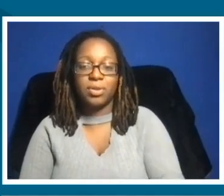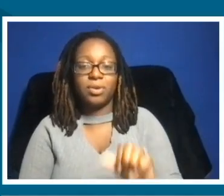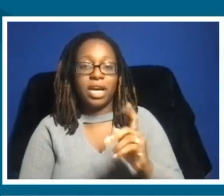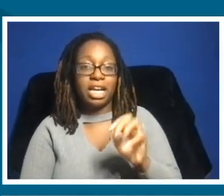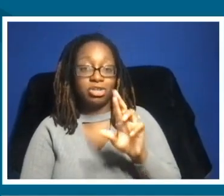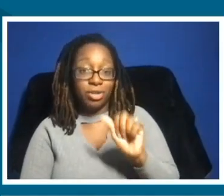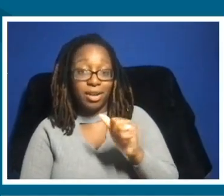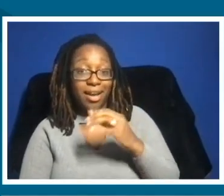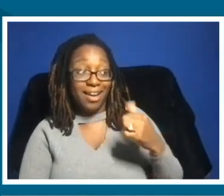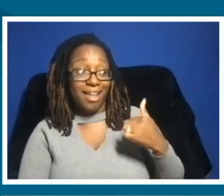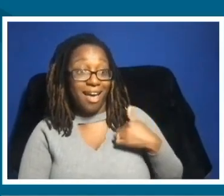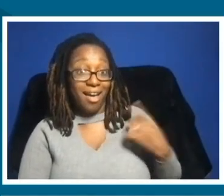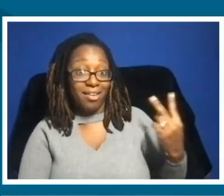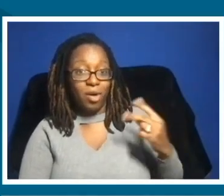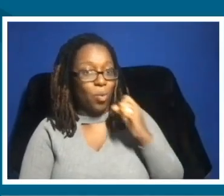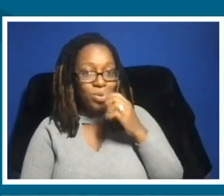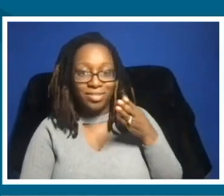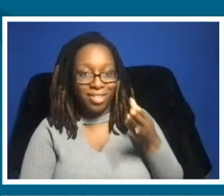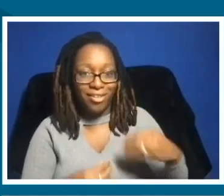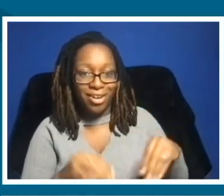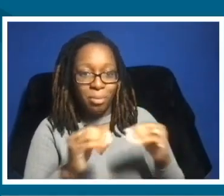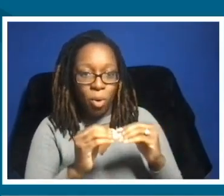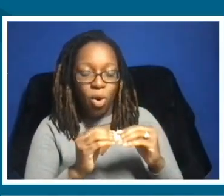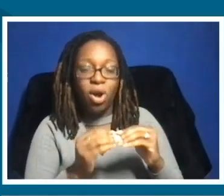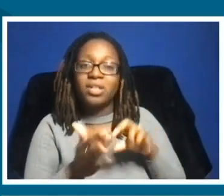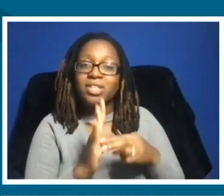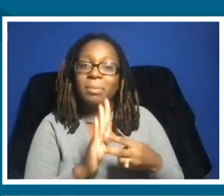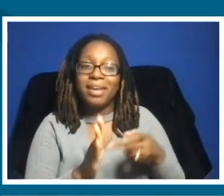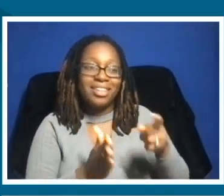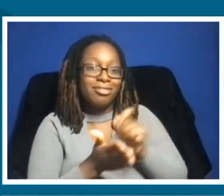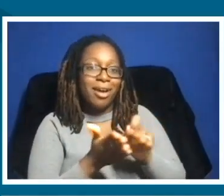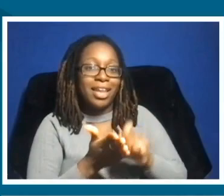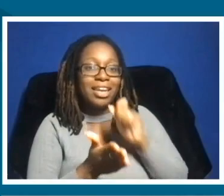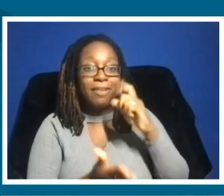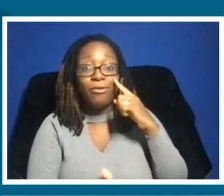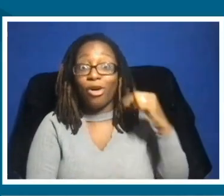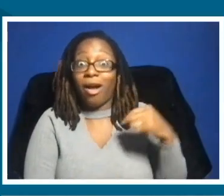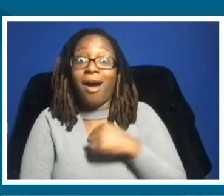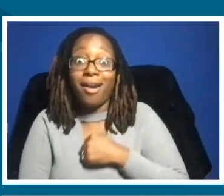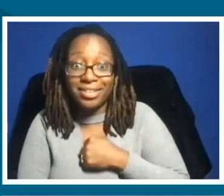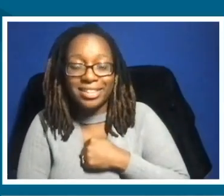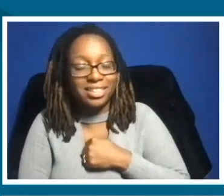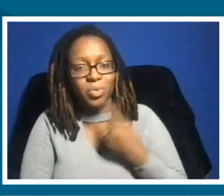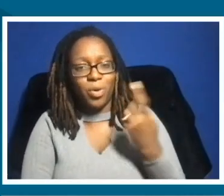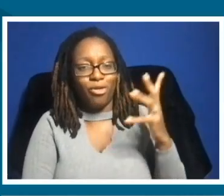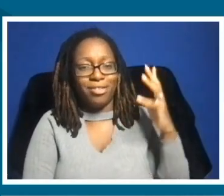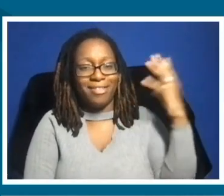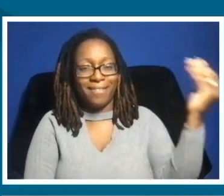it wasn't just they didn't just write this to us because we were right there um